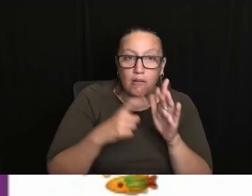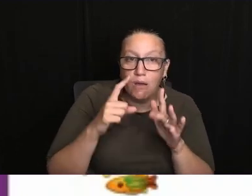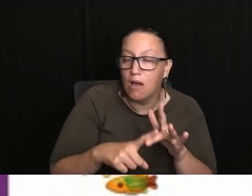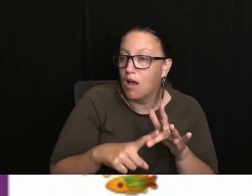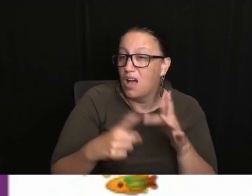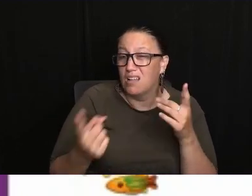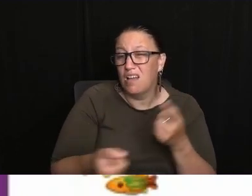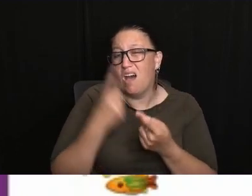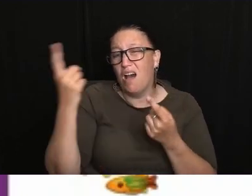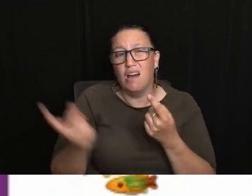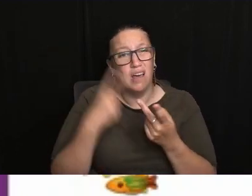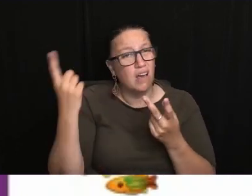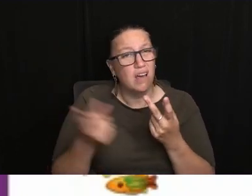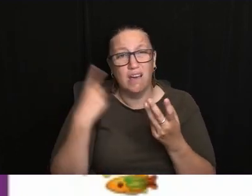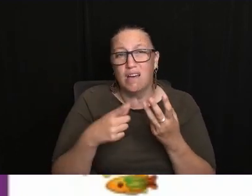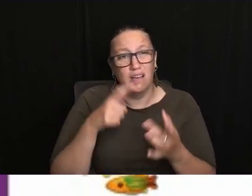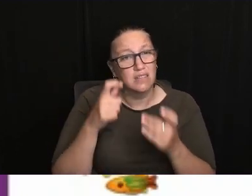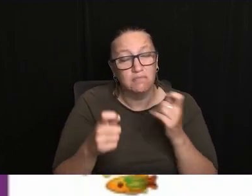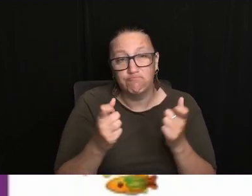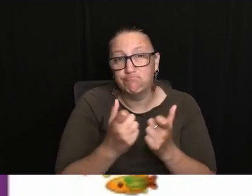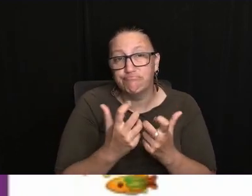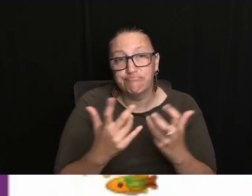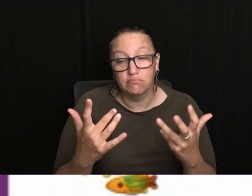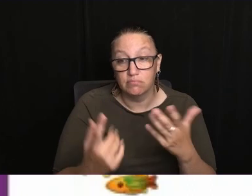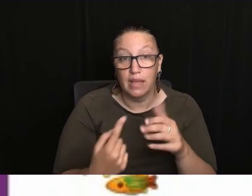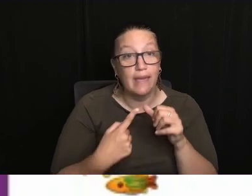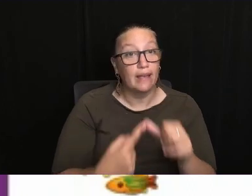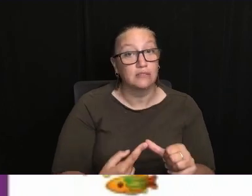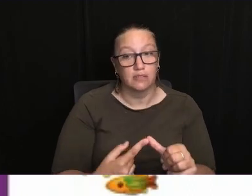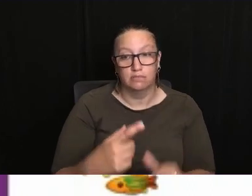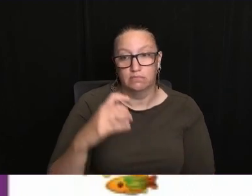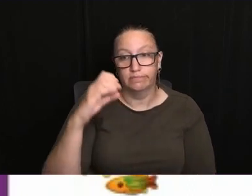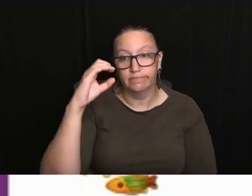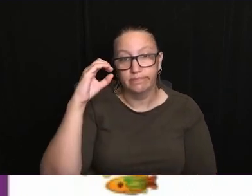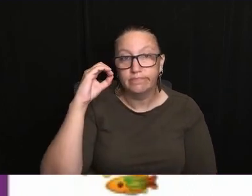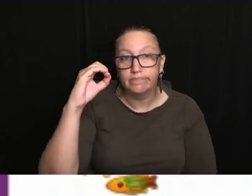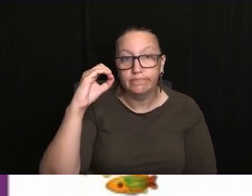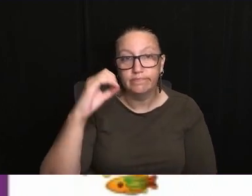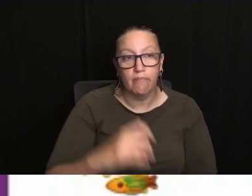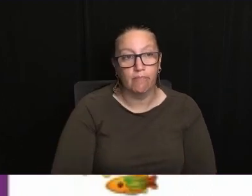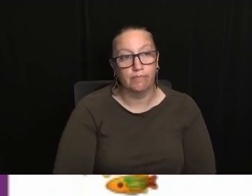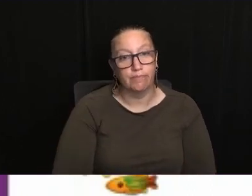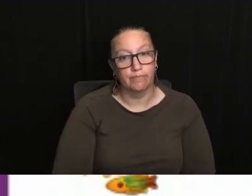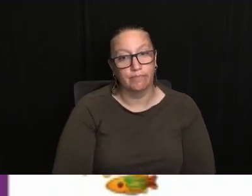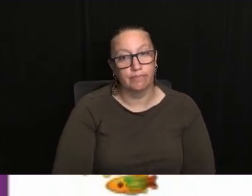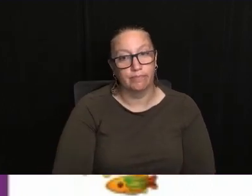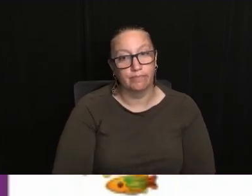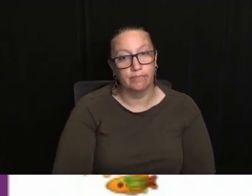of stuff that comes with it, doctors we could visit Dr Jeannie Smith a couple of times and she referred